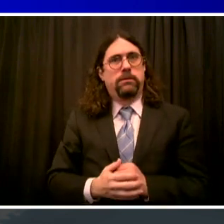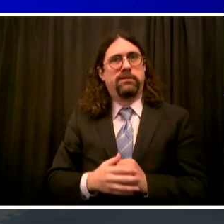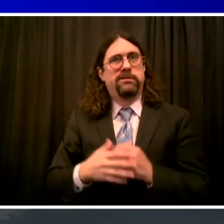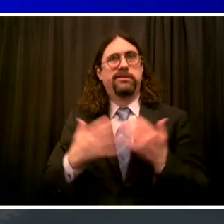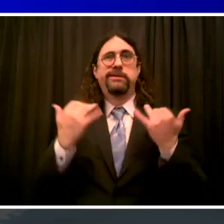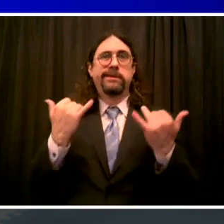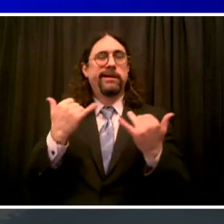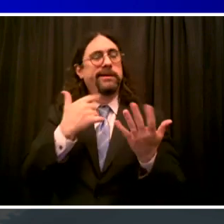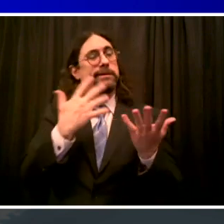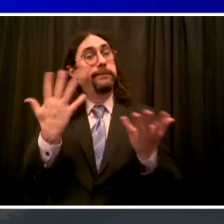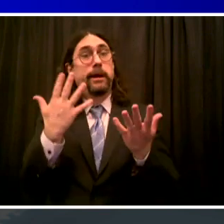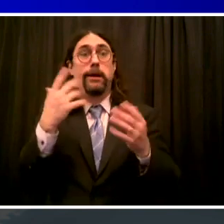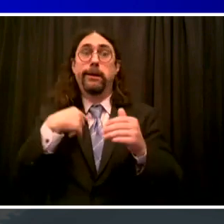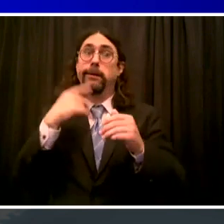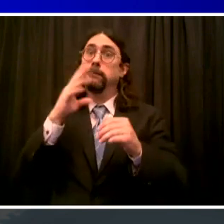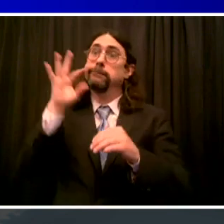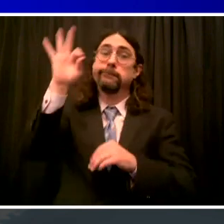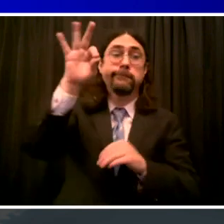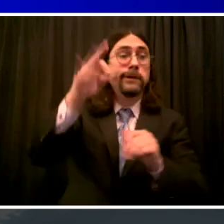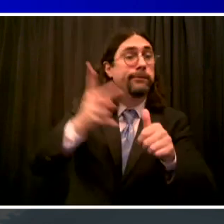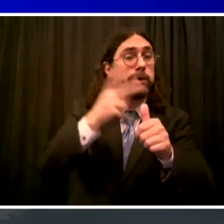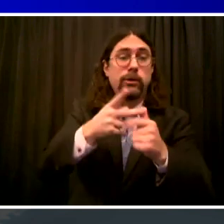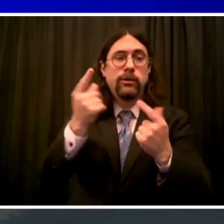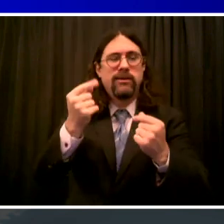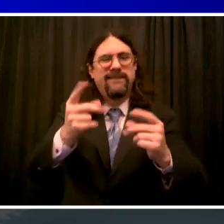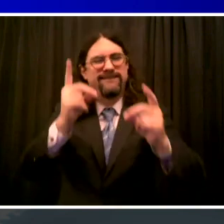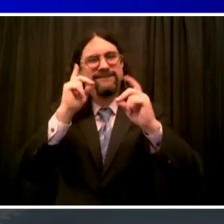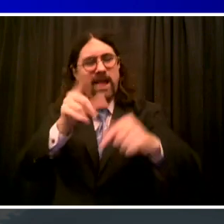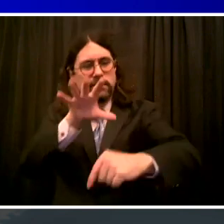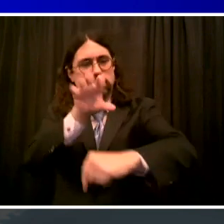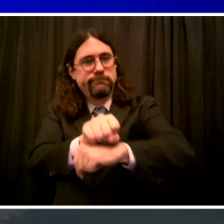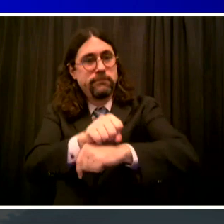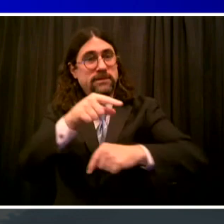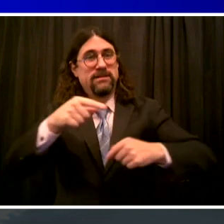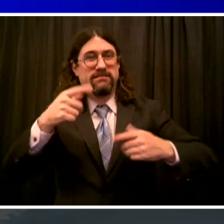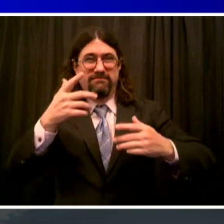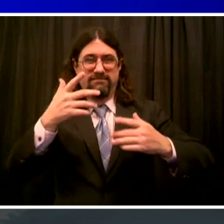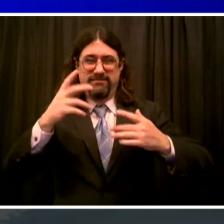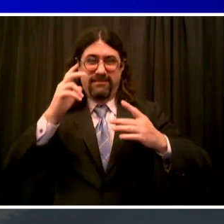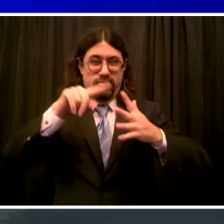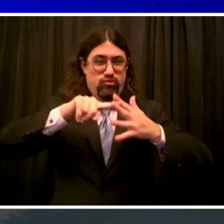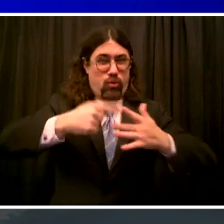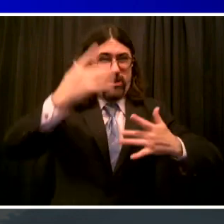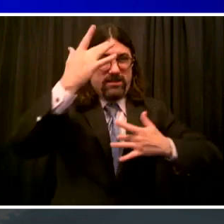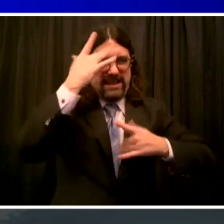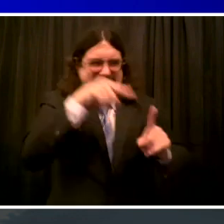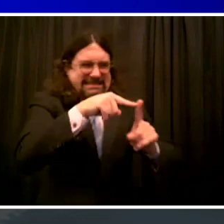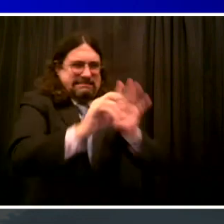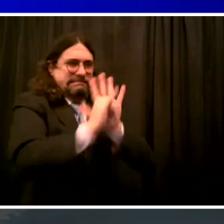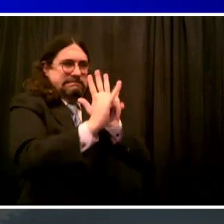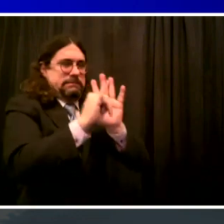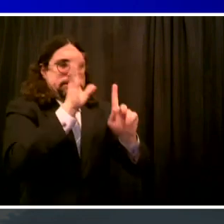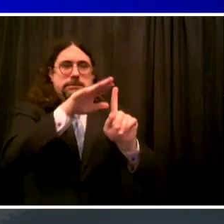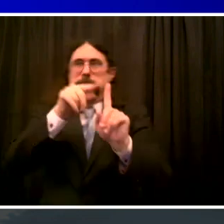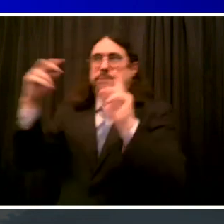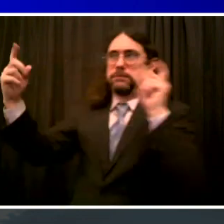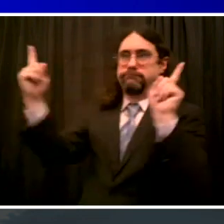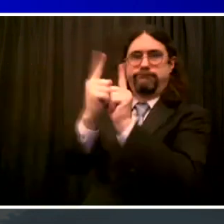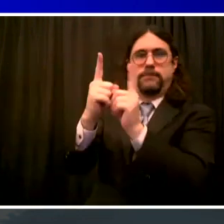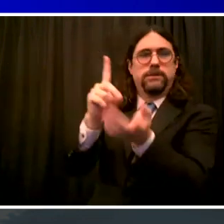IS EARLY DETECTION, EARLY TREATMENT, MAKES ALL THE DIFFERENCE.